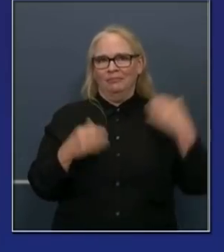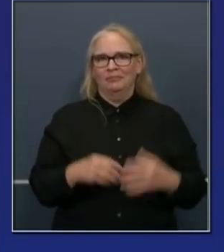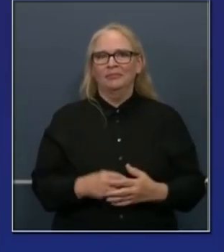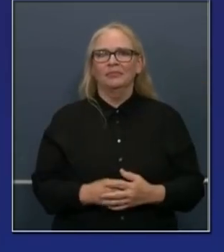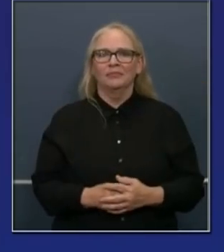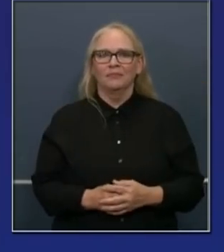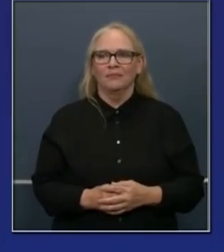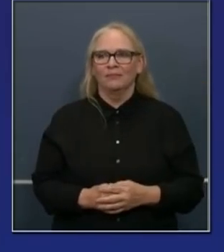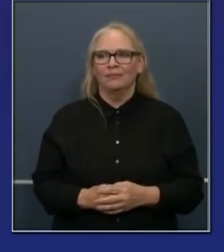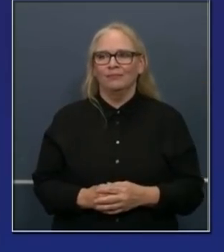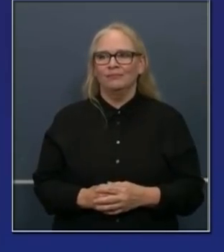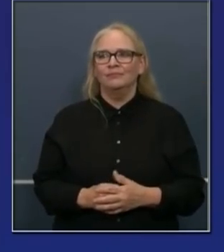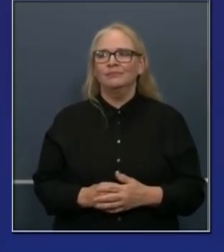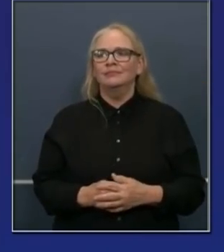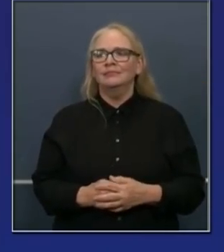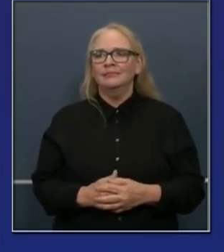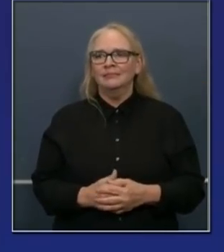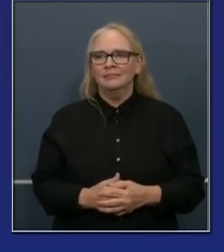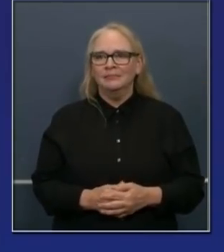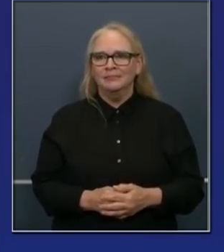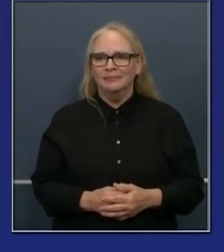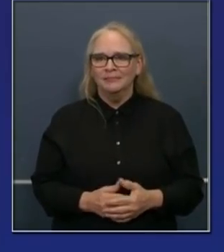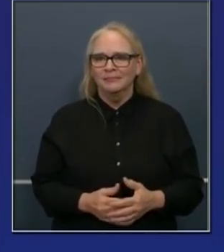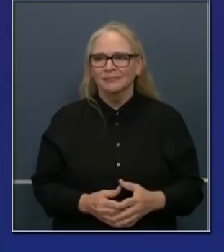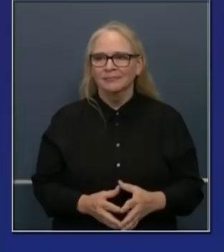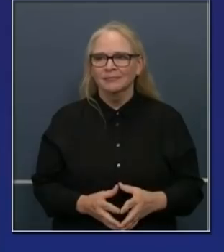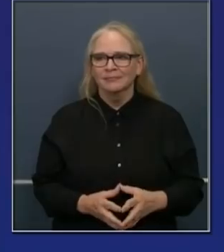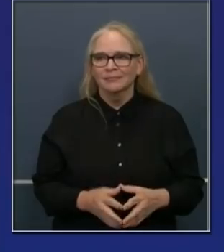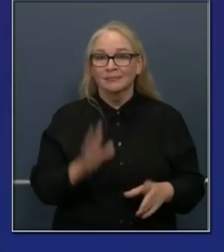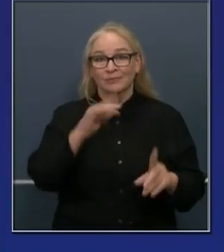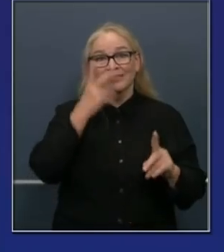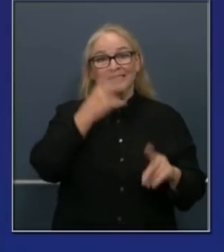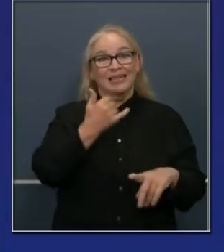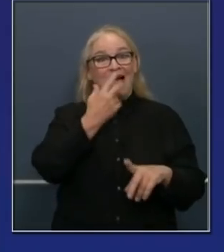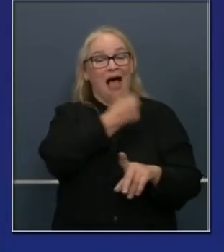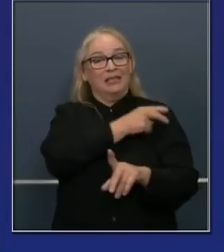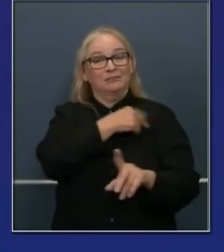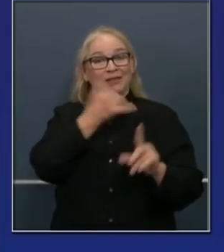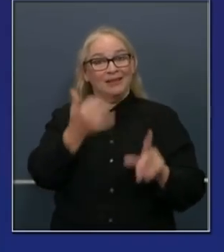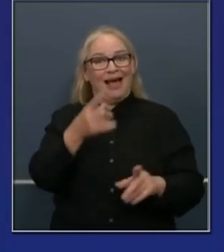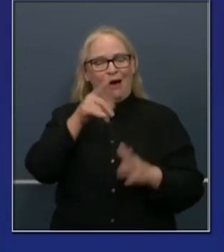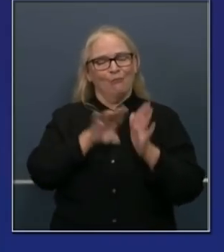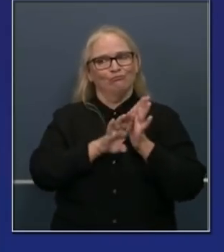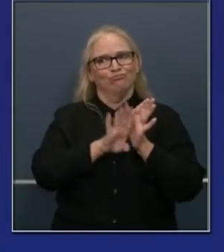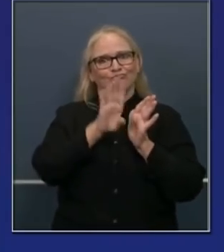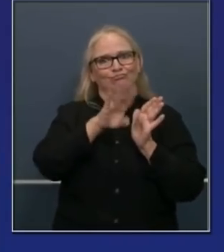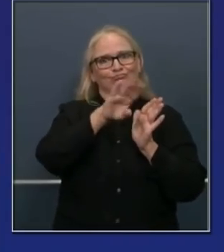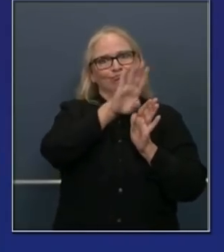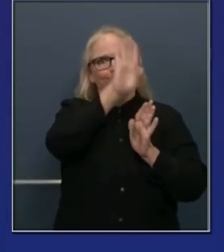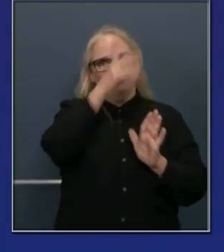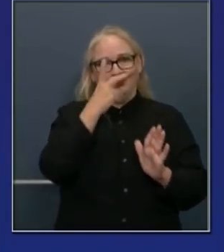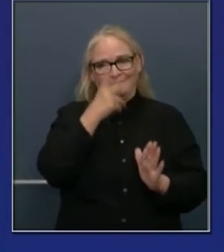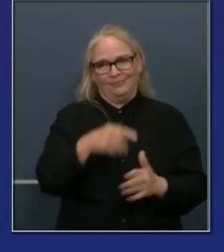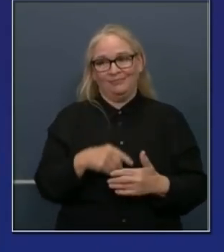THAT REPRESENTS ABOUT A 7.3% INCREASE OVER THE 14 DAY PERIOD. AS YOU CAN SEE HOSPITALIZATIONS